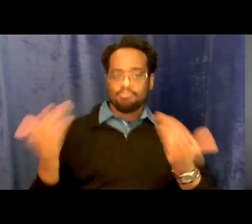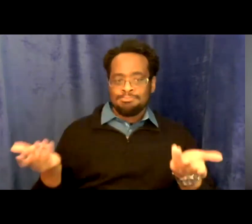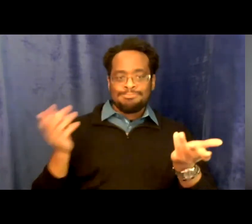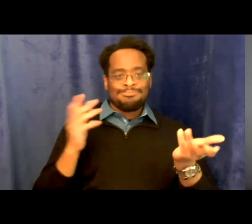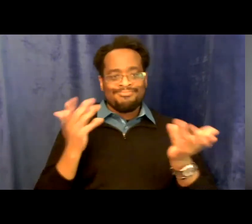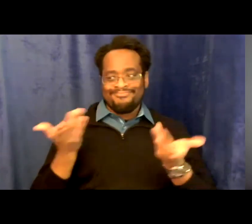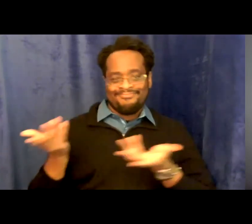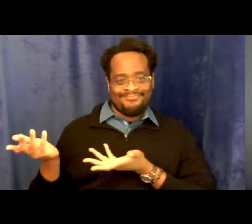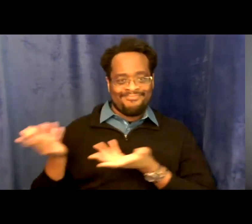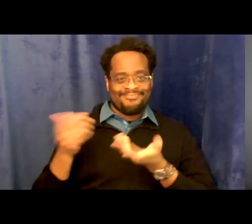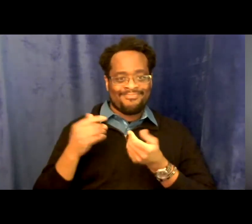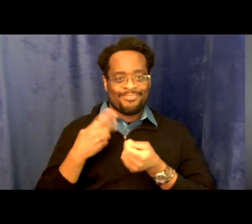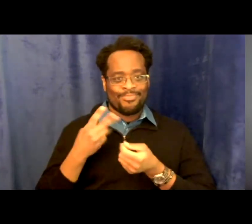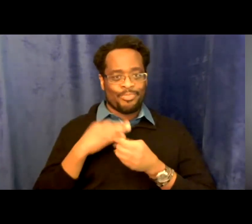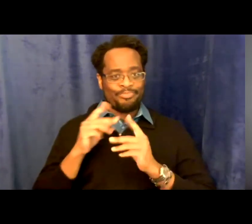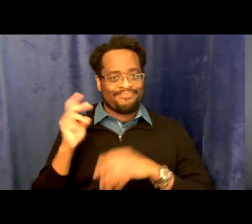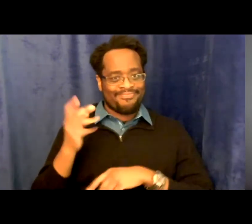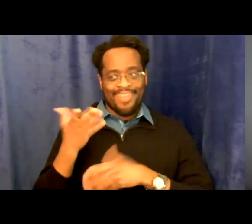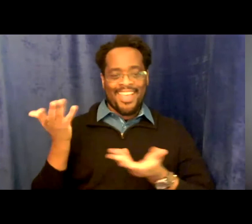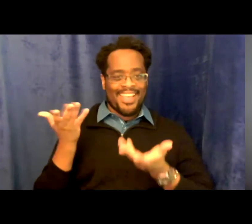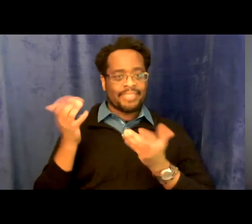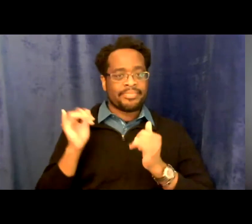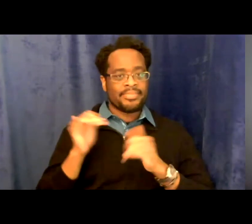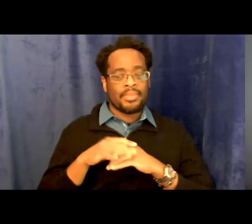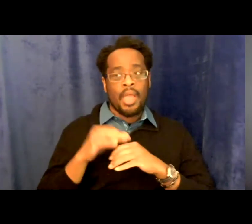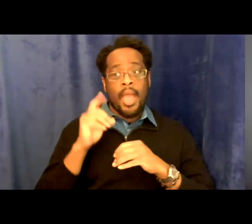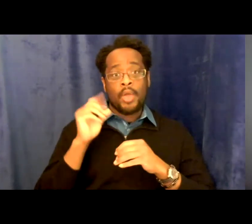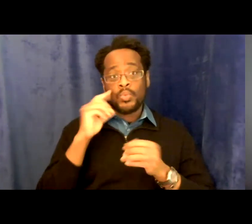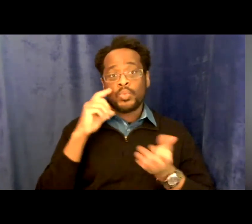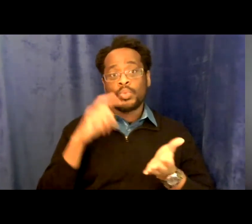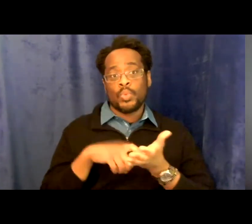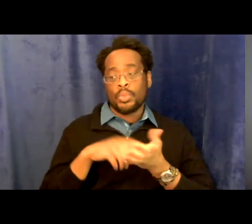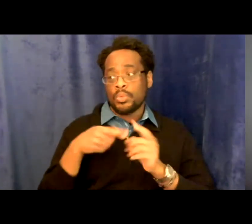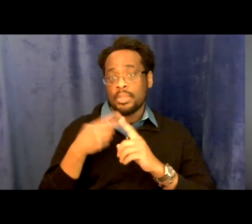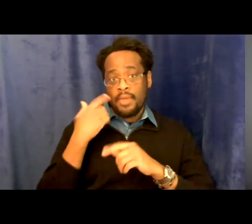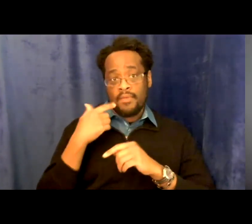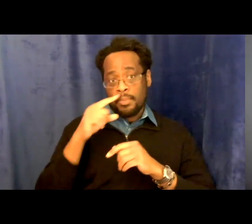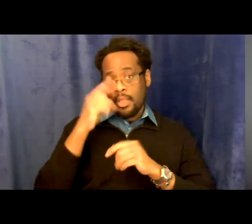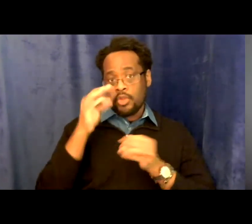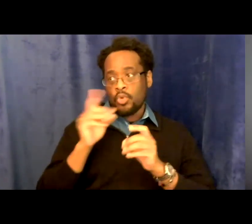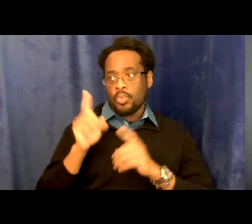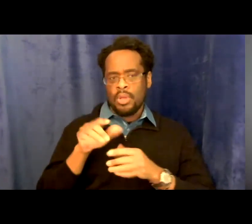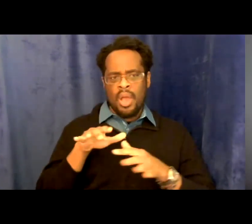you know it's not fully open fully welcome because they're kind of outsiders um i noticed that if i